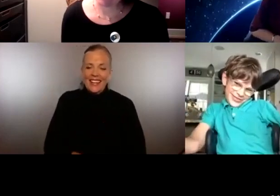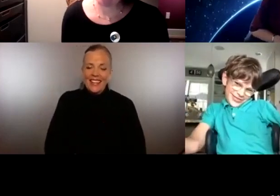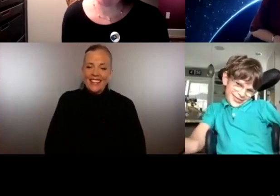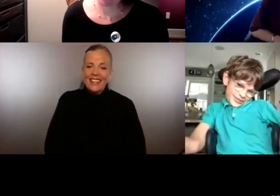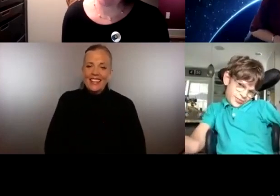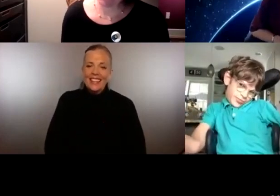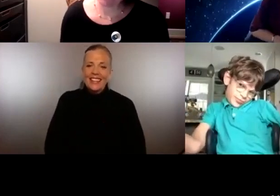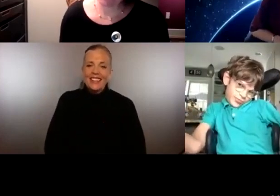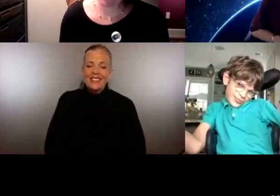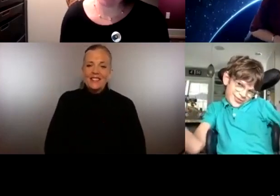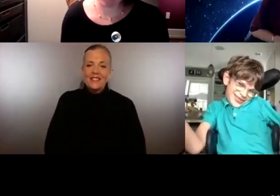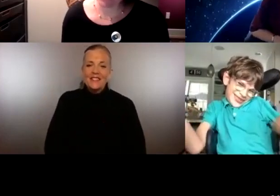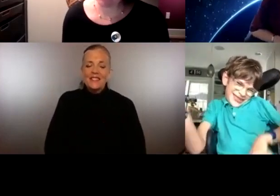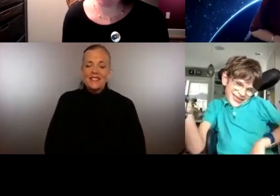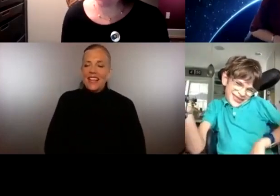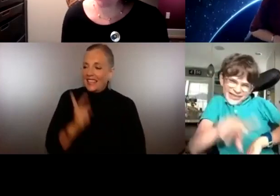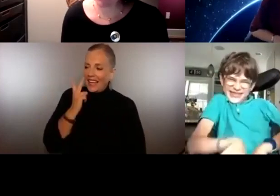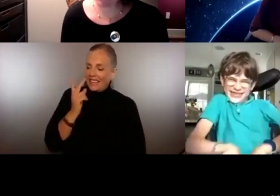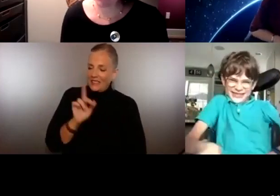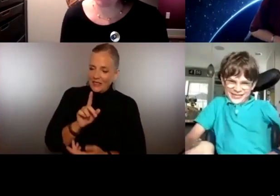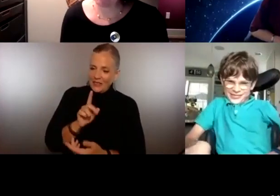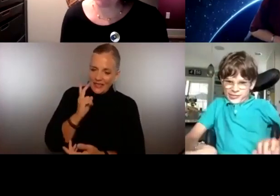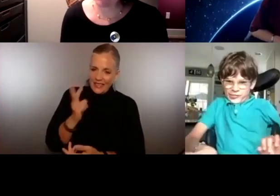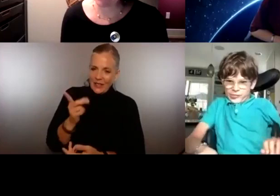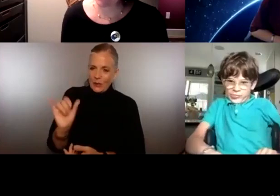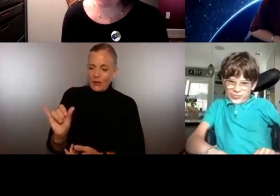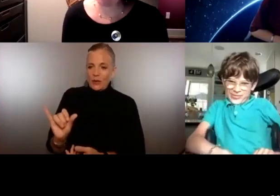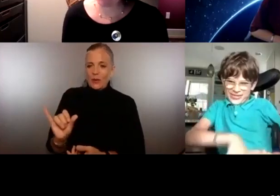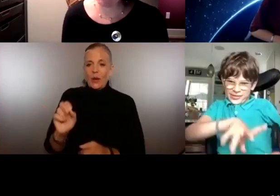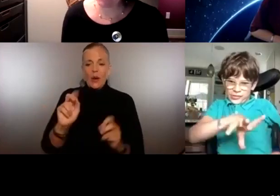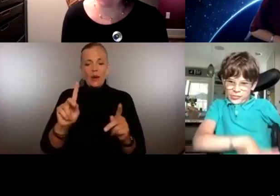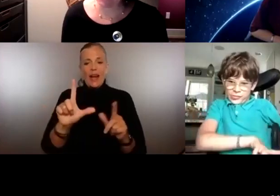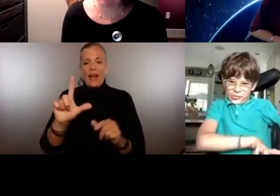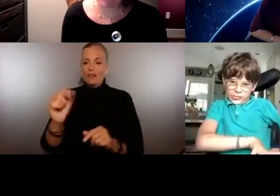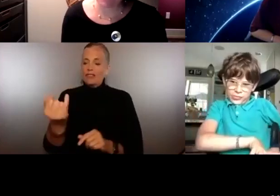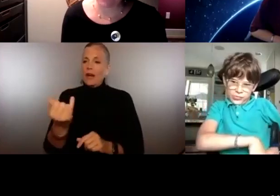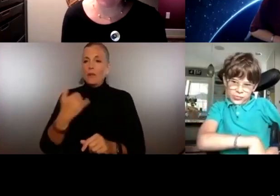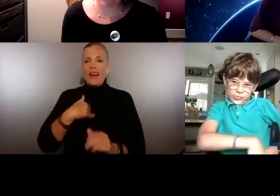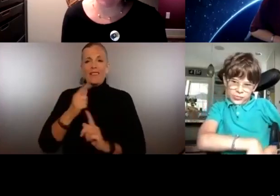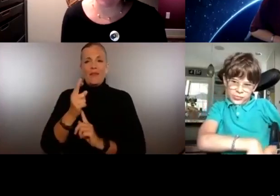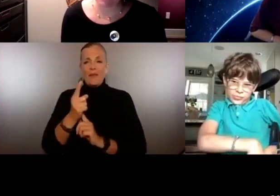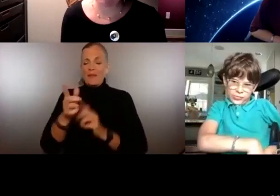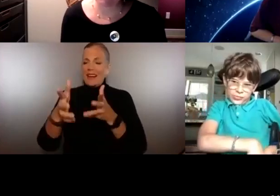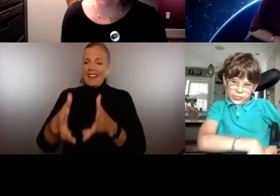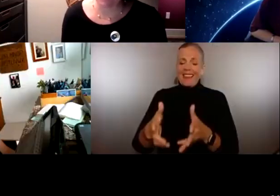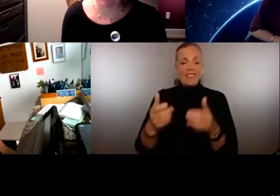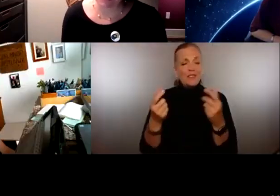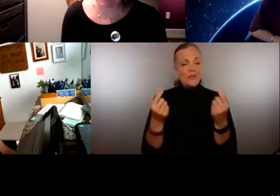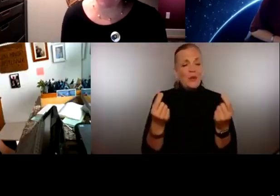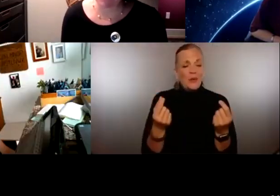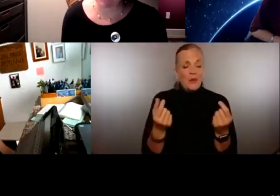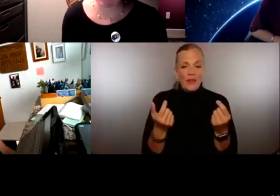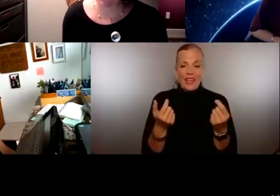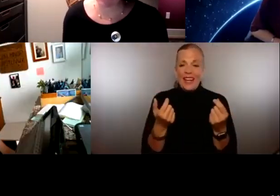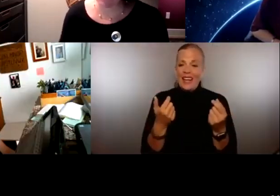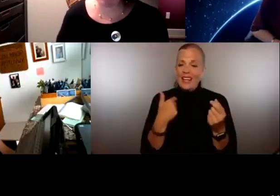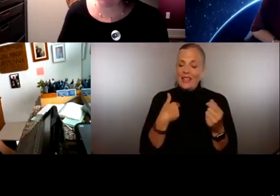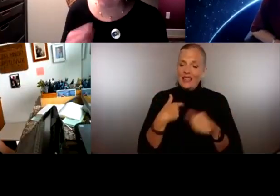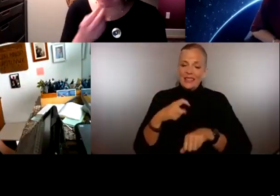Thank you so much, LJ. Looking at the time, we technically have one minute left. So I am-- just to keep on schedule,